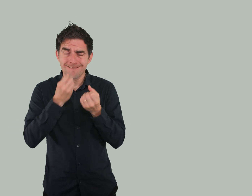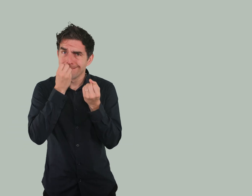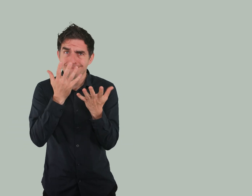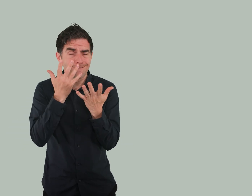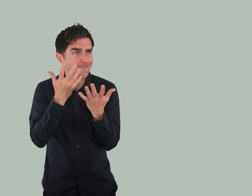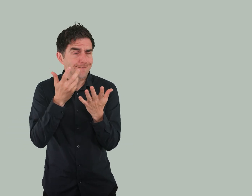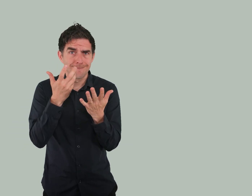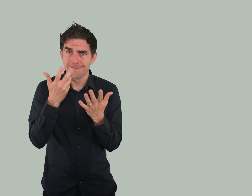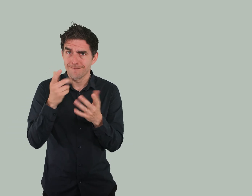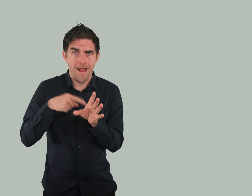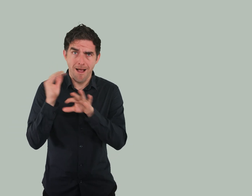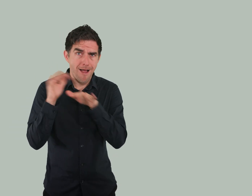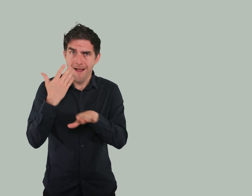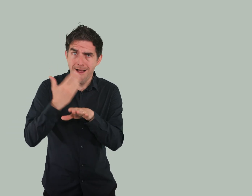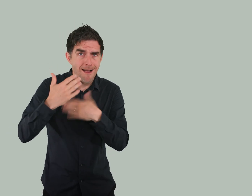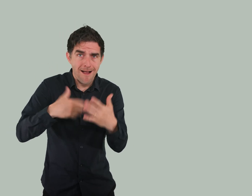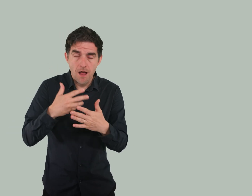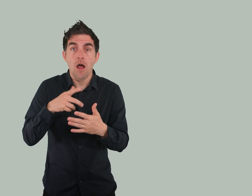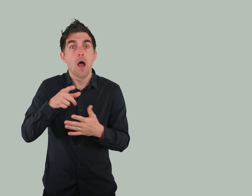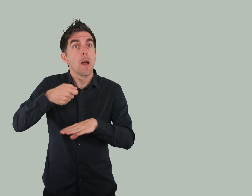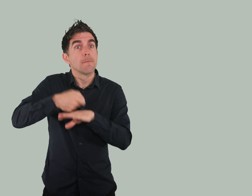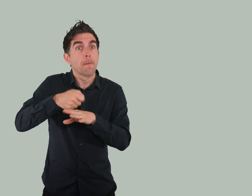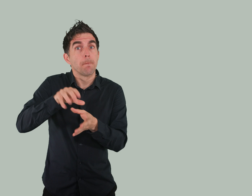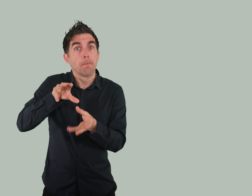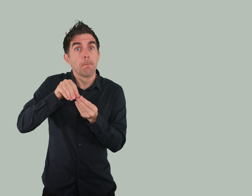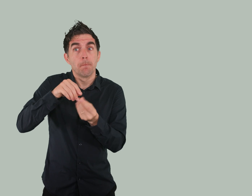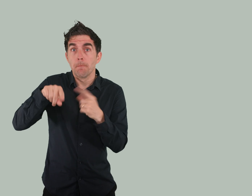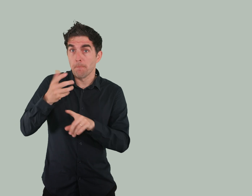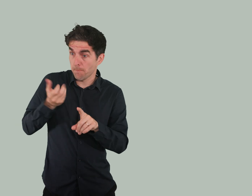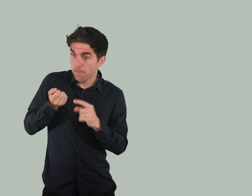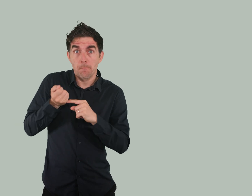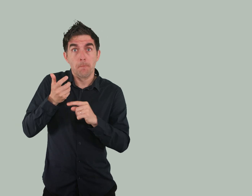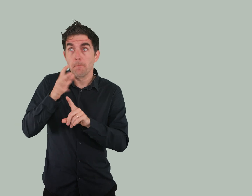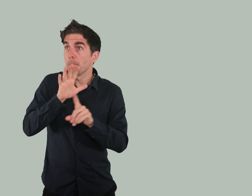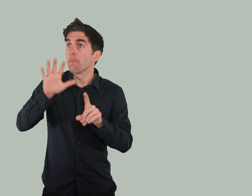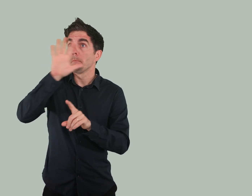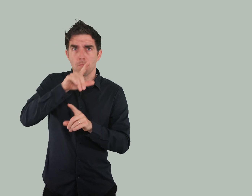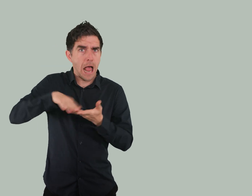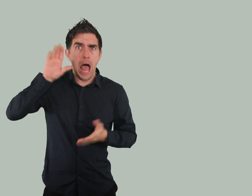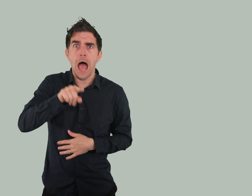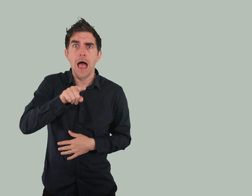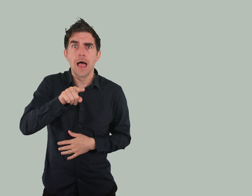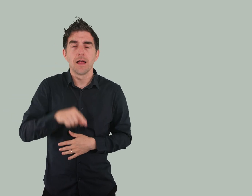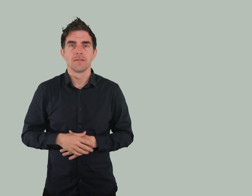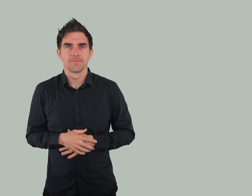has done best are the areas where minimum wage coverage is highest’.